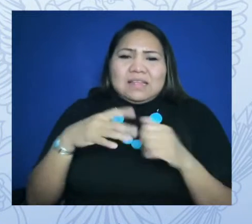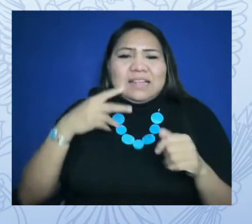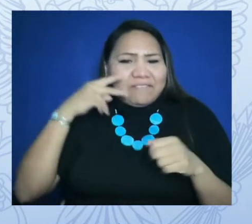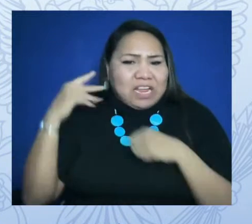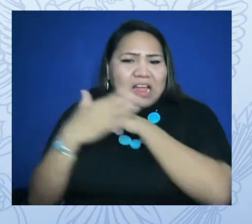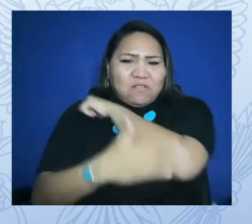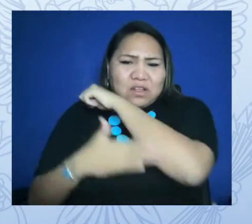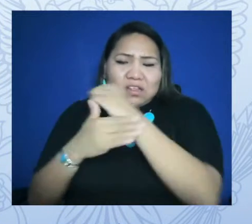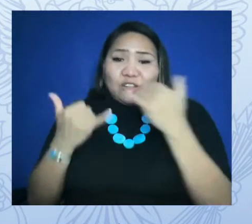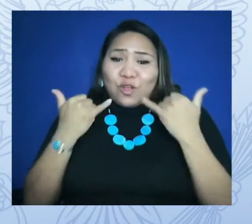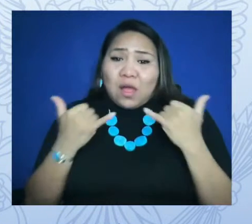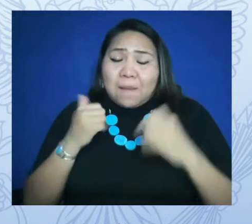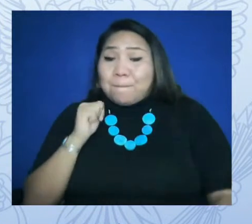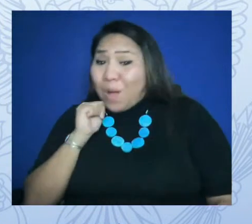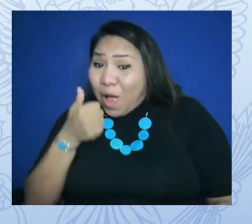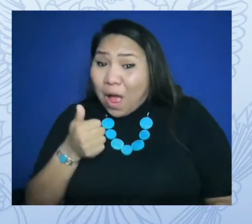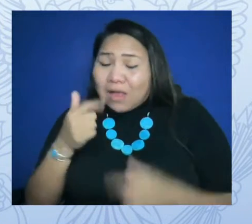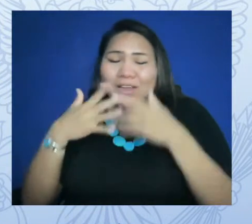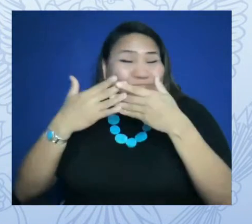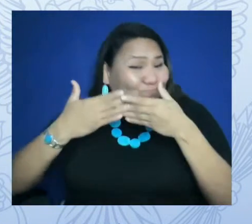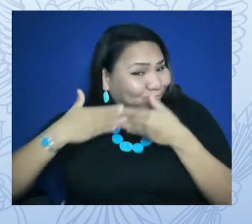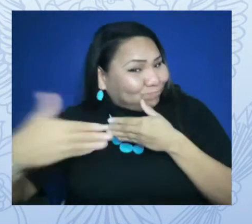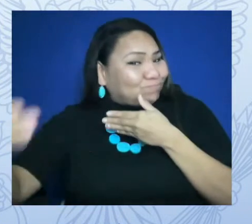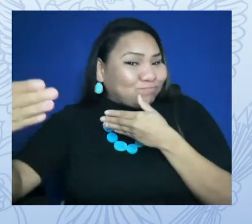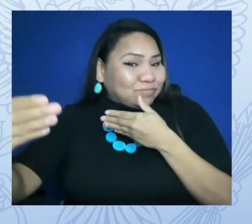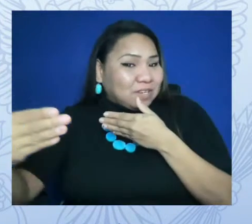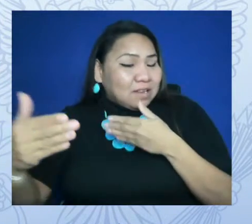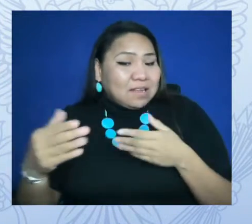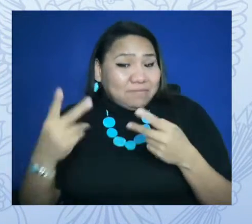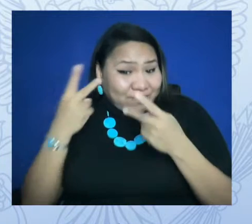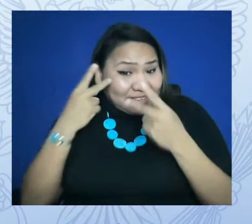If you visit the National Native American Veterans Memorial,